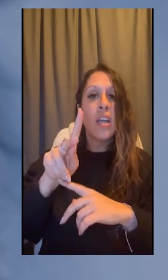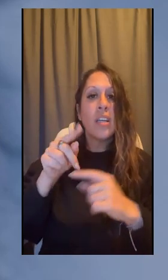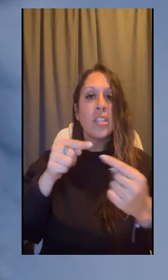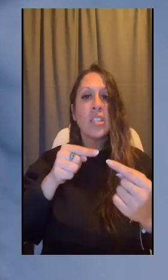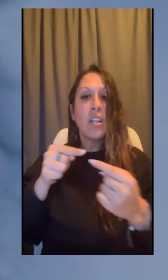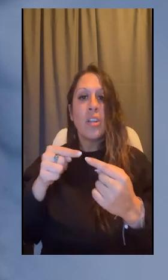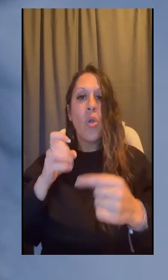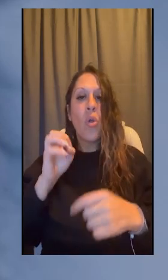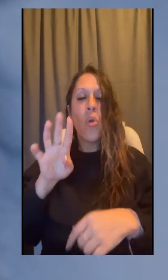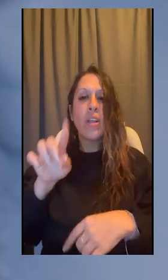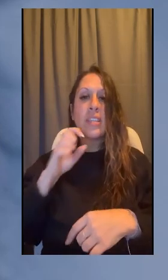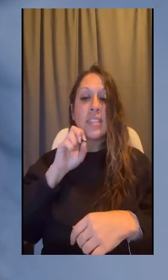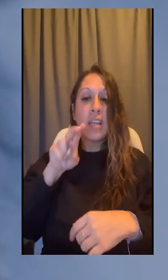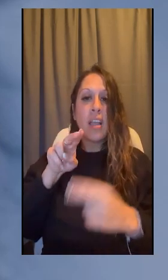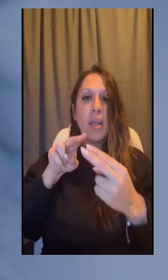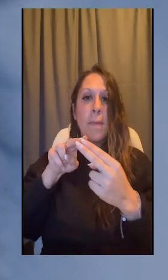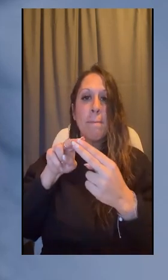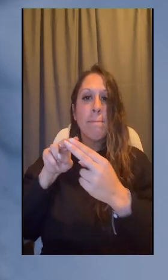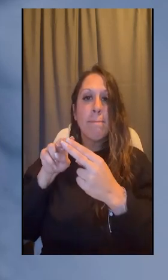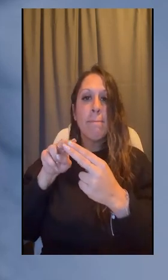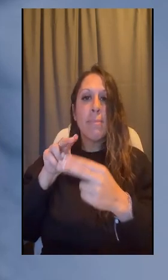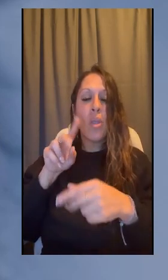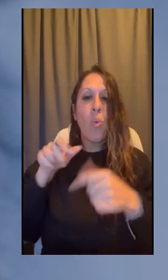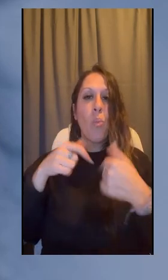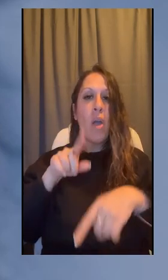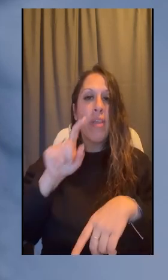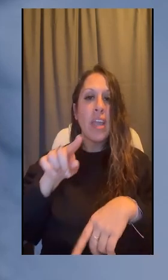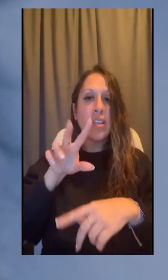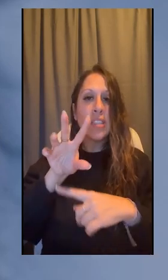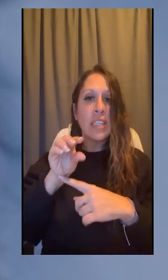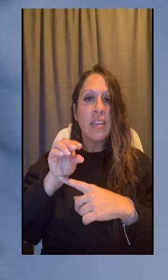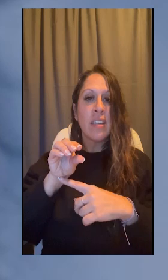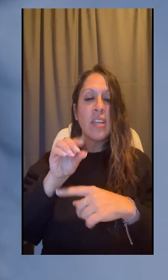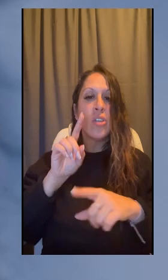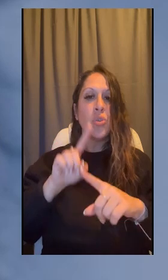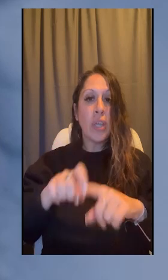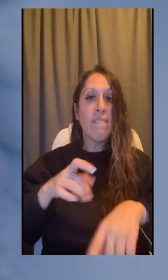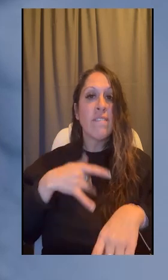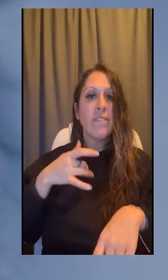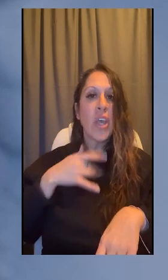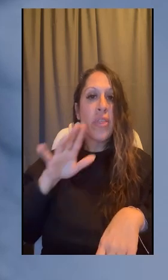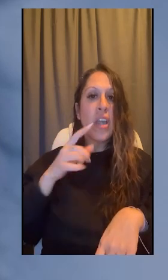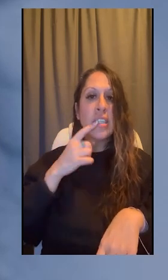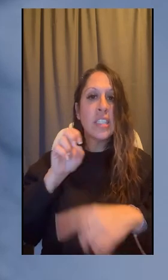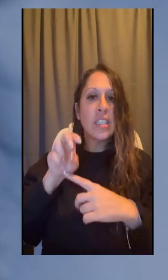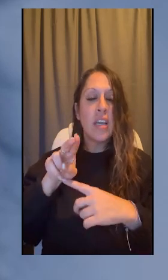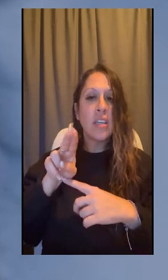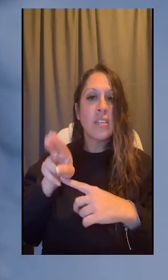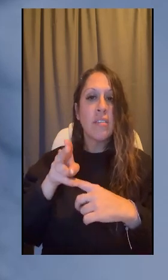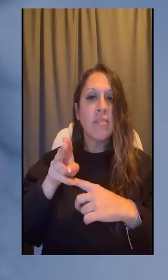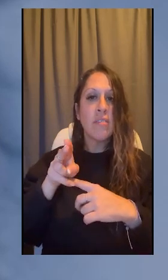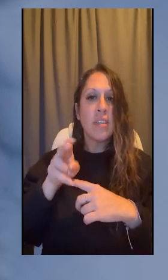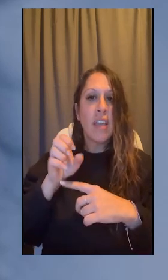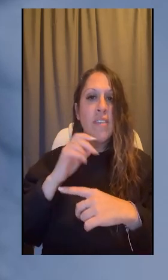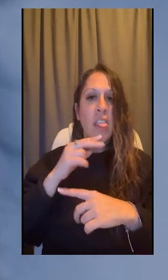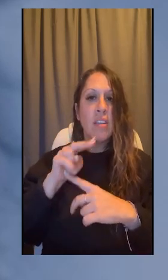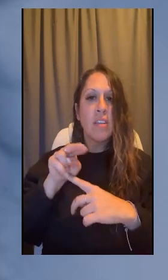or push back on the baby's tongue for a few seconds while they're sucking, until you can feel the tongue coming out and cupping and waving.